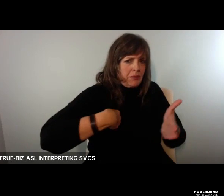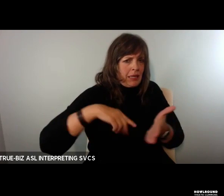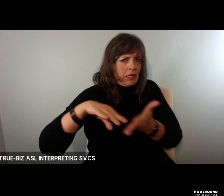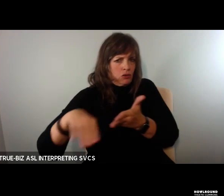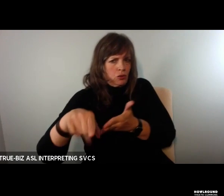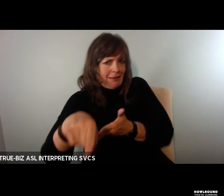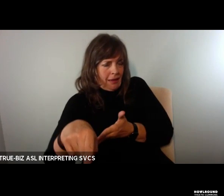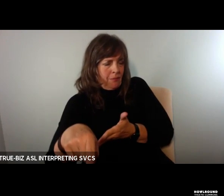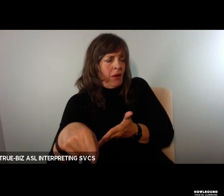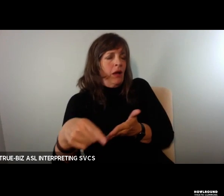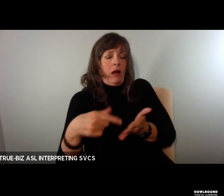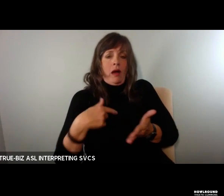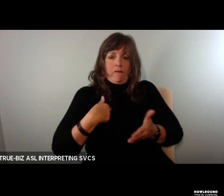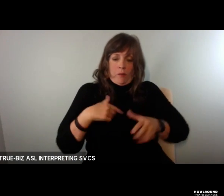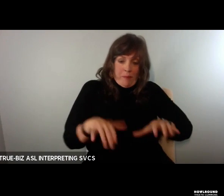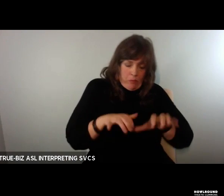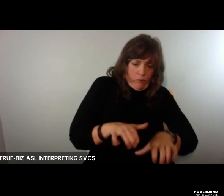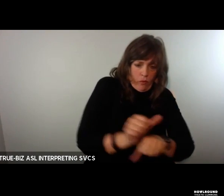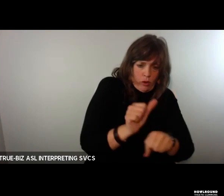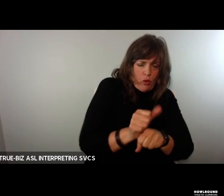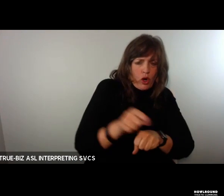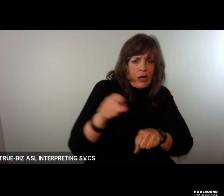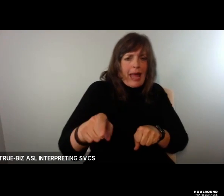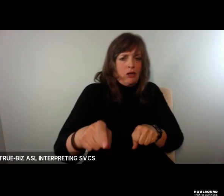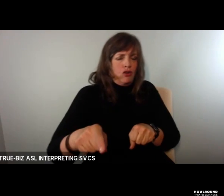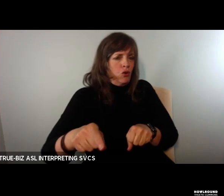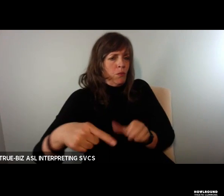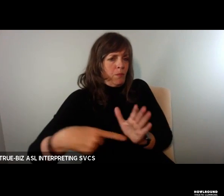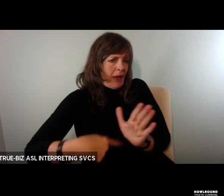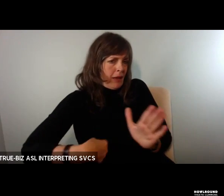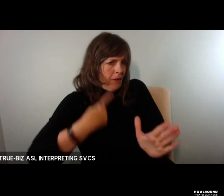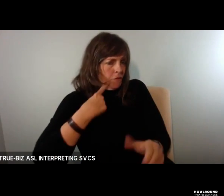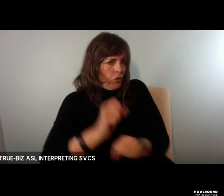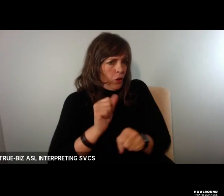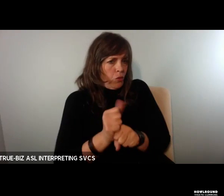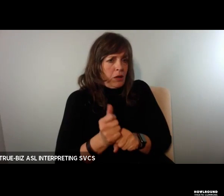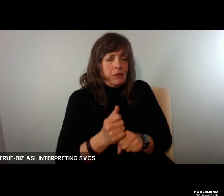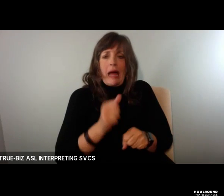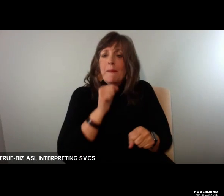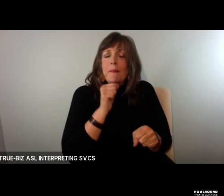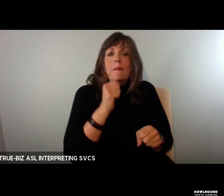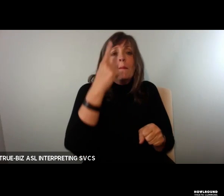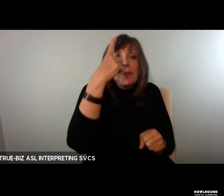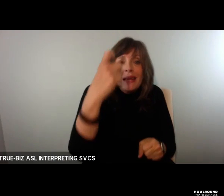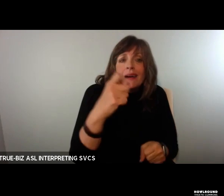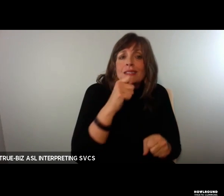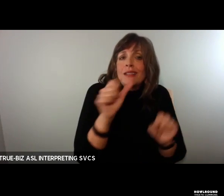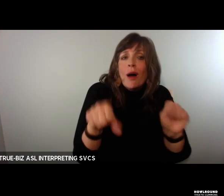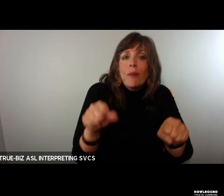because it's not possible for you to have expected something like this to occur and that's what a Force Majeure clause